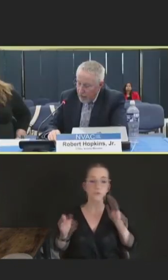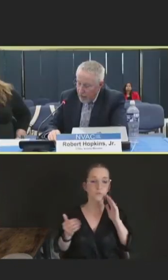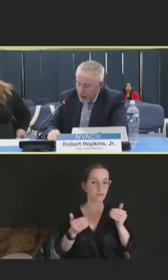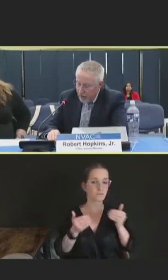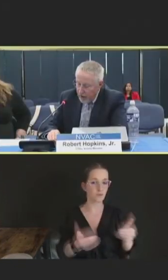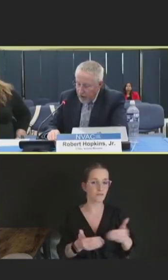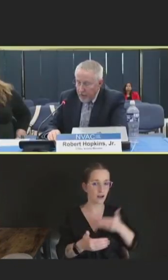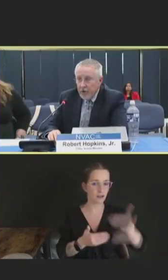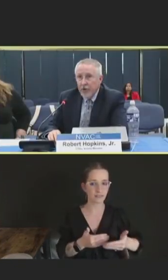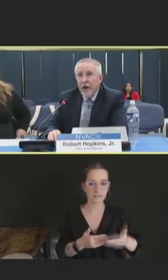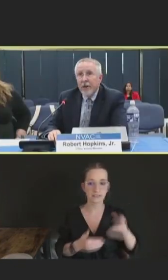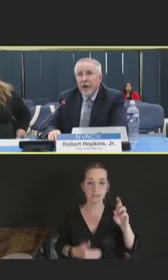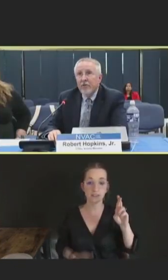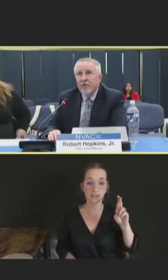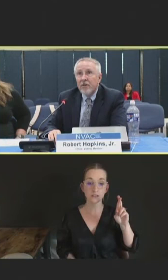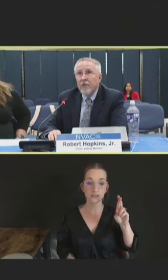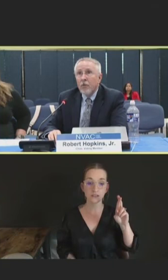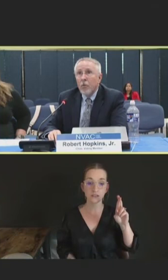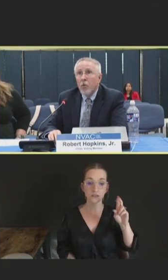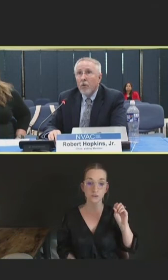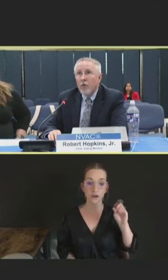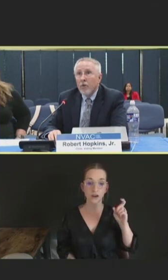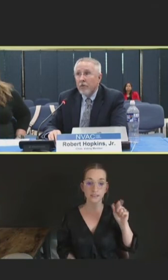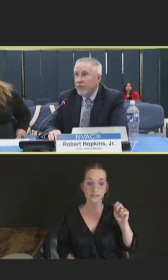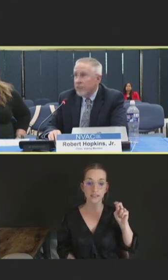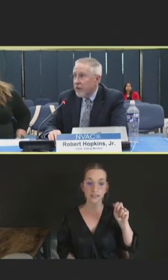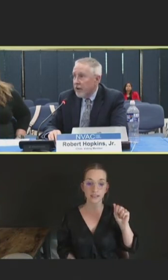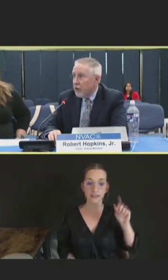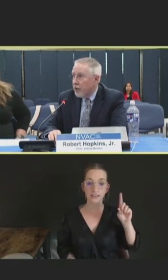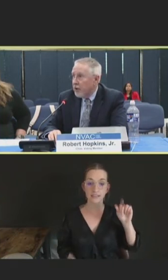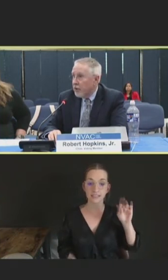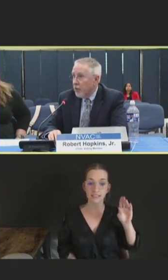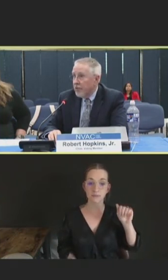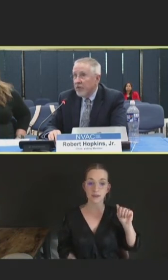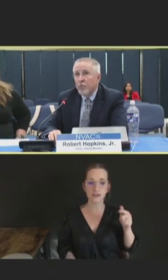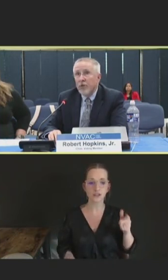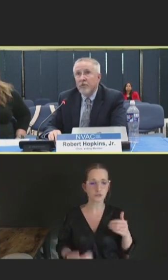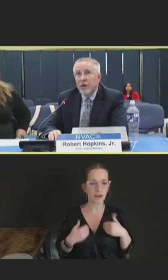Roxanna Diba, do you have an ACCD report or was that included in your previous presentation?